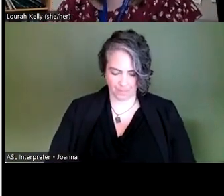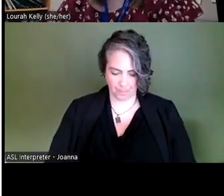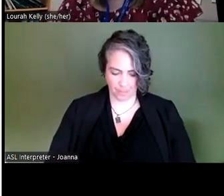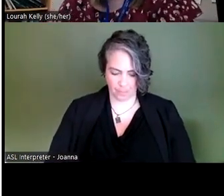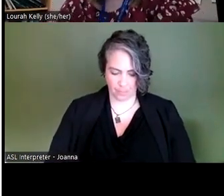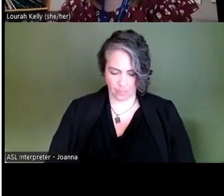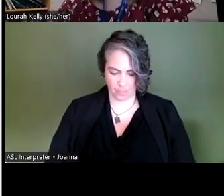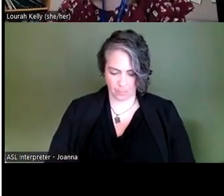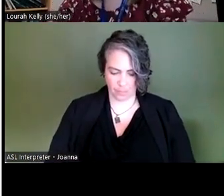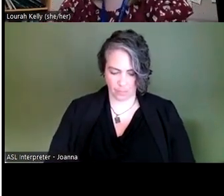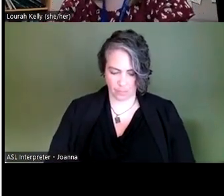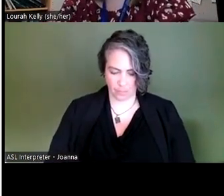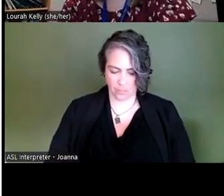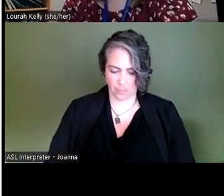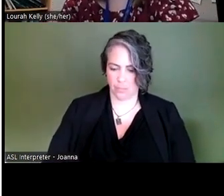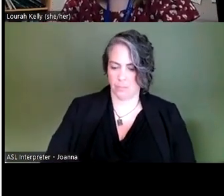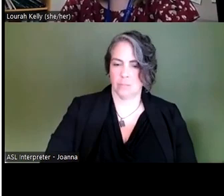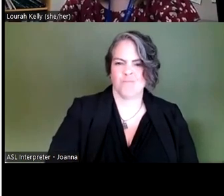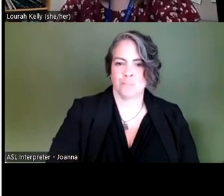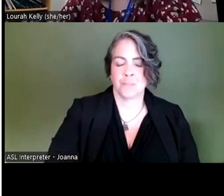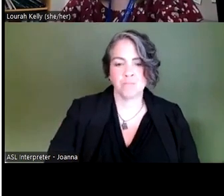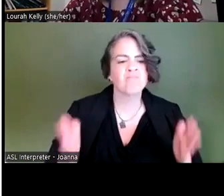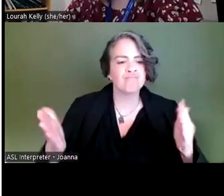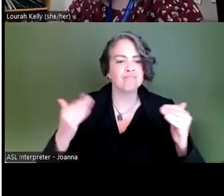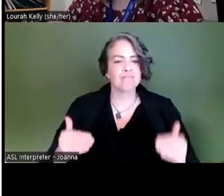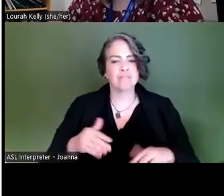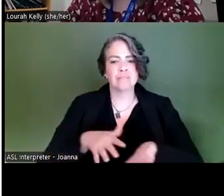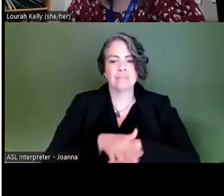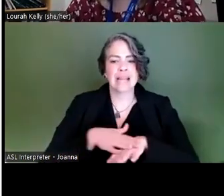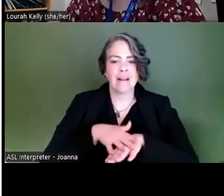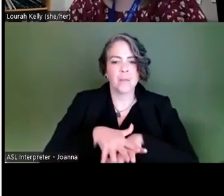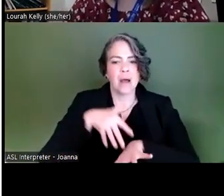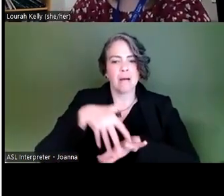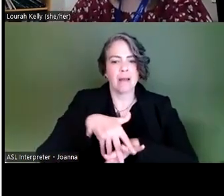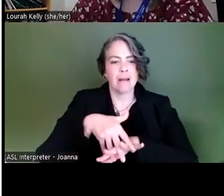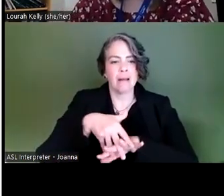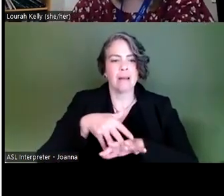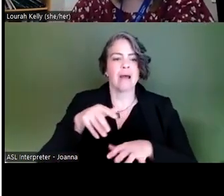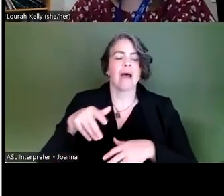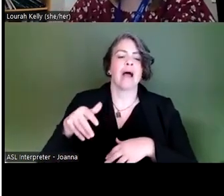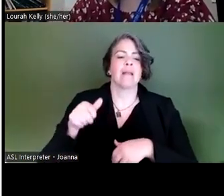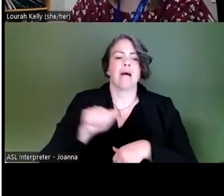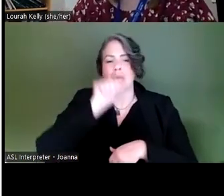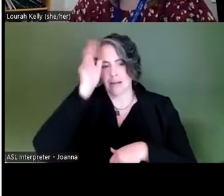Next, we wanted to look at Native American and Alaskan native groups and intersectionality